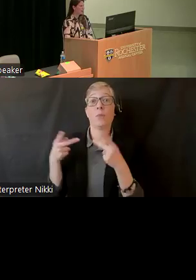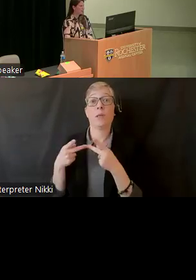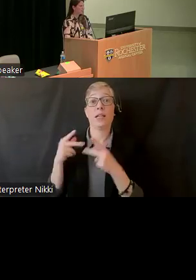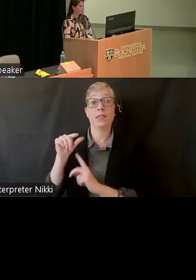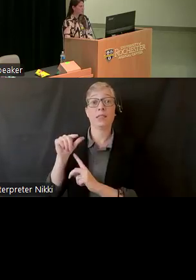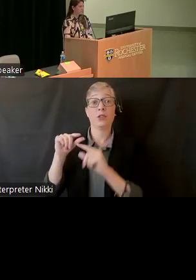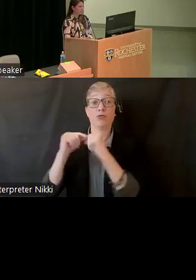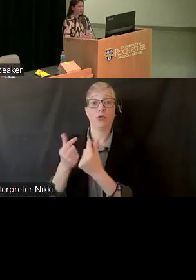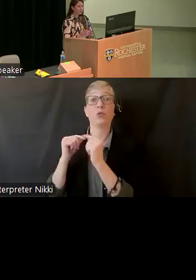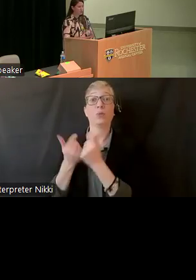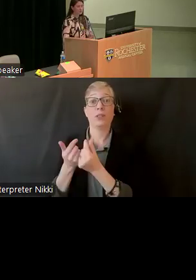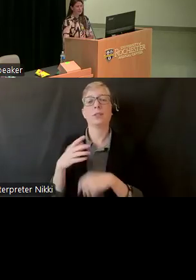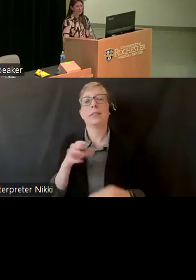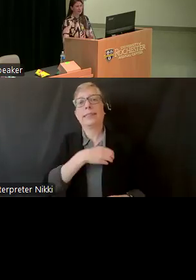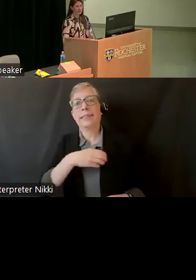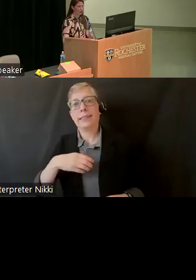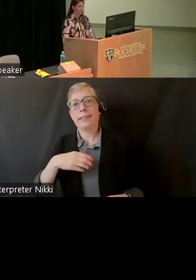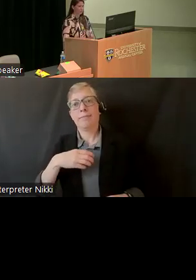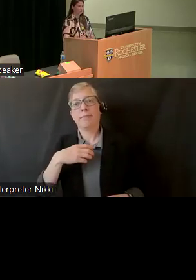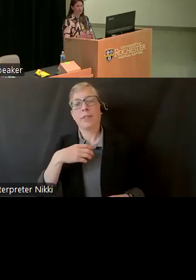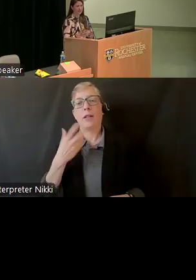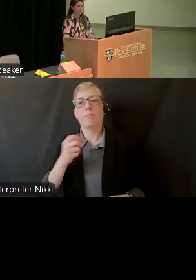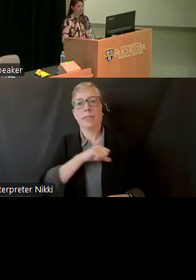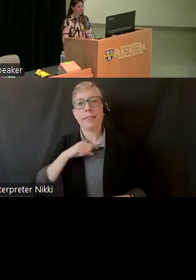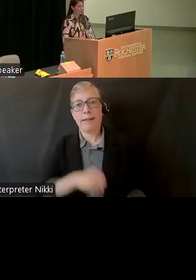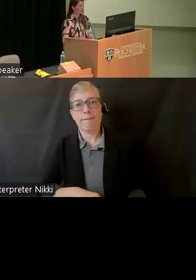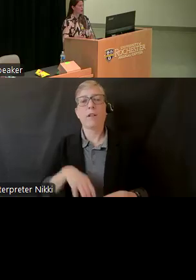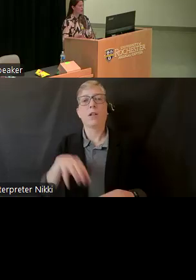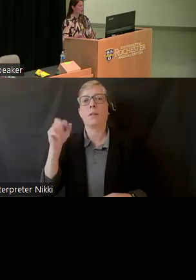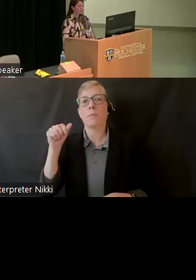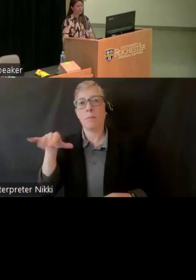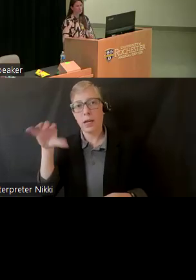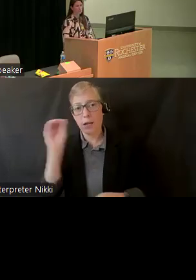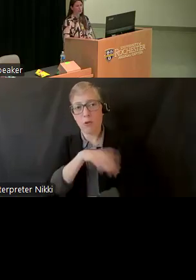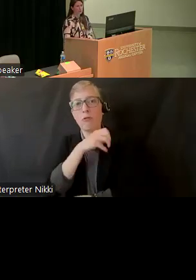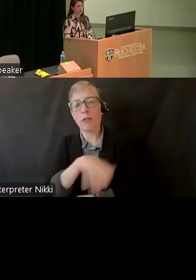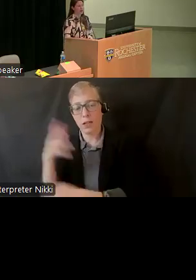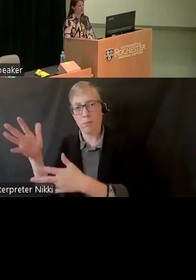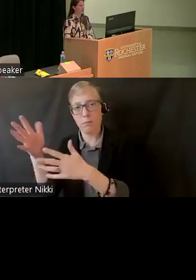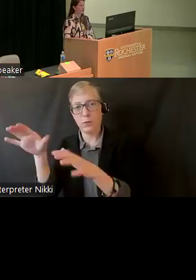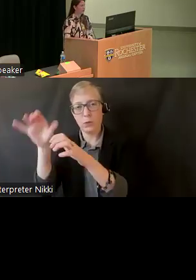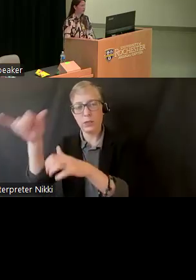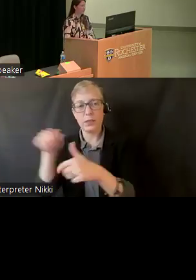um first place being your home second place being work a third place being where folks gather uh